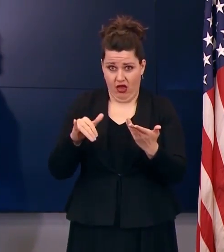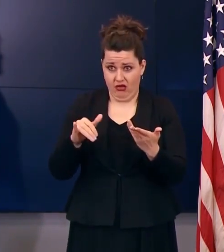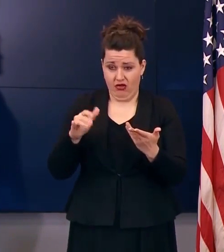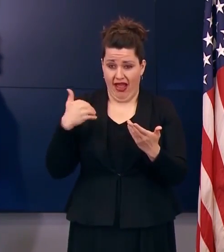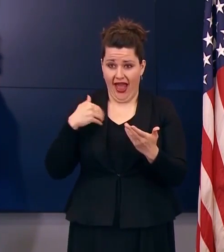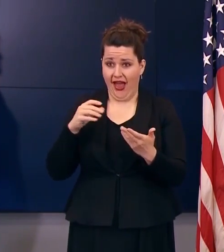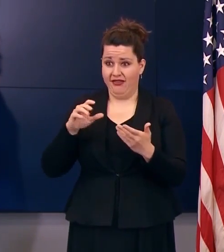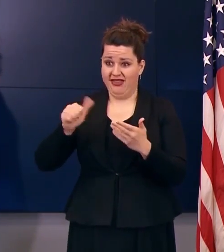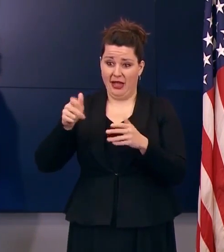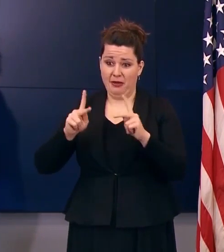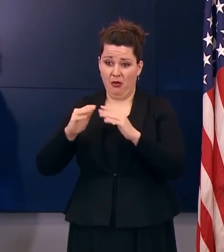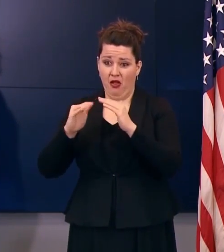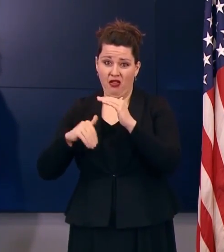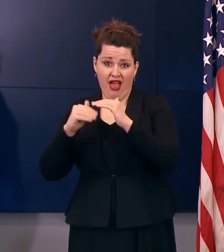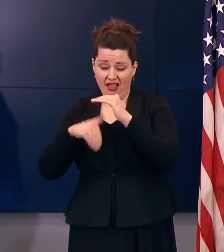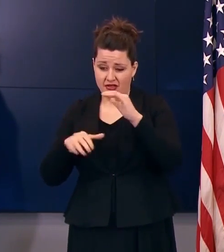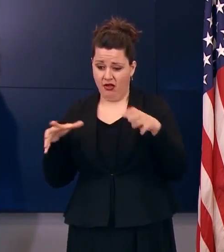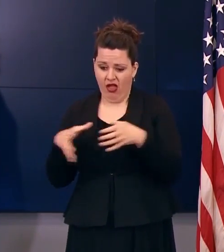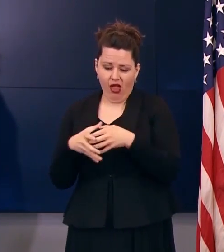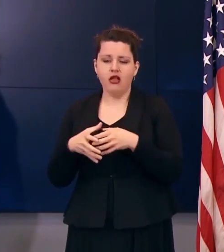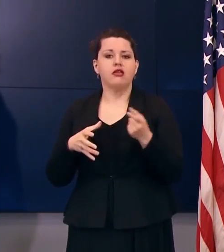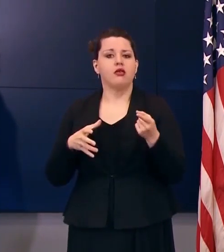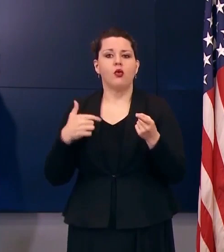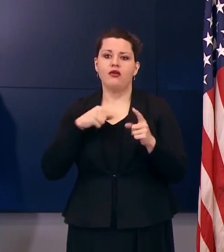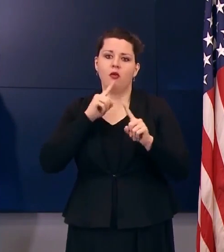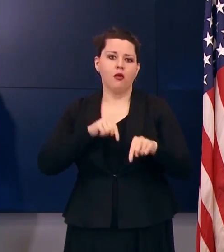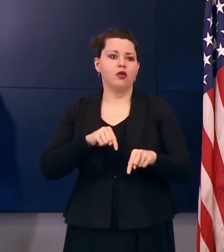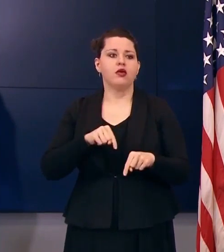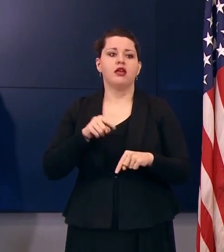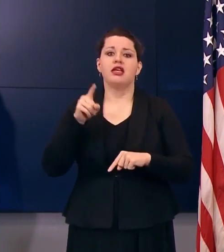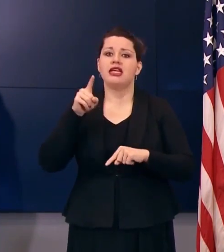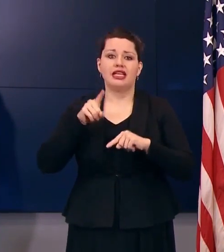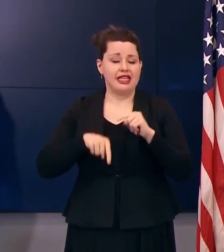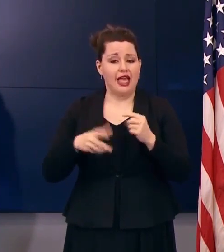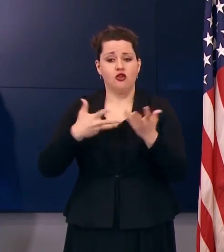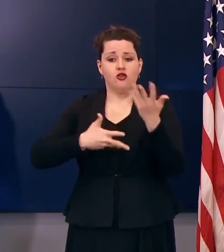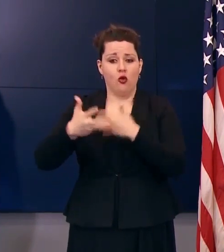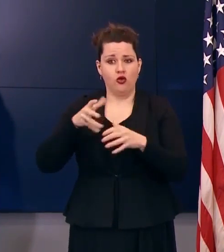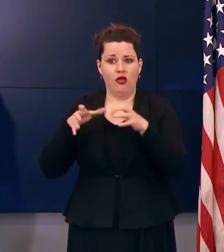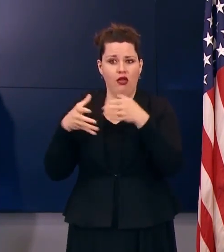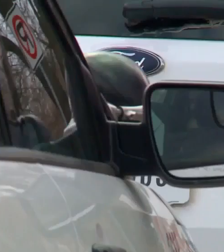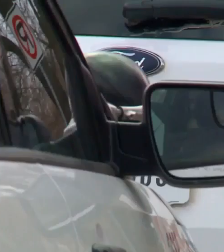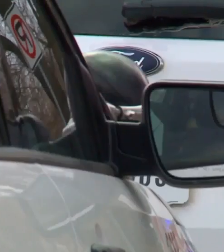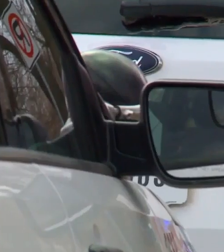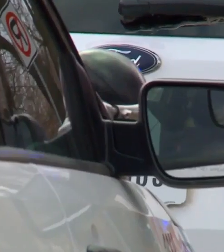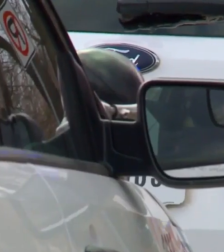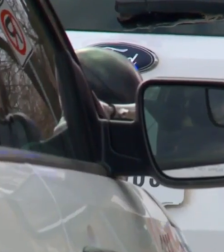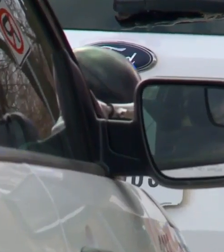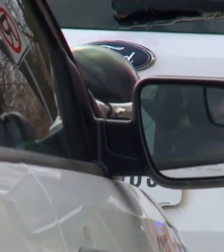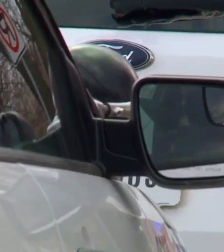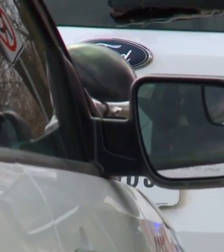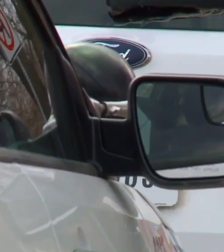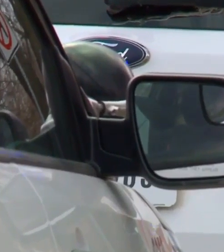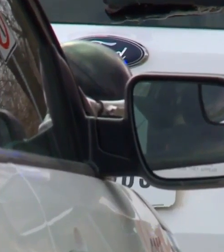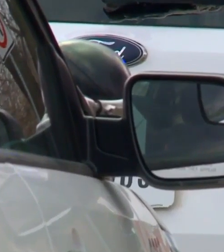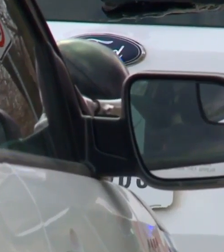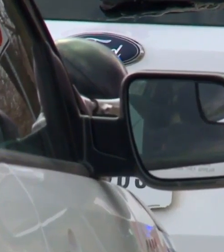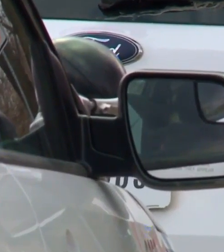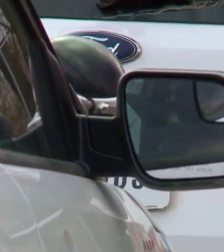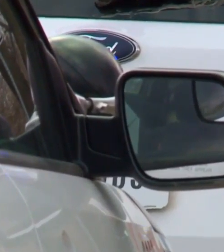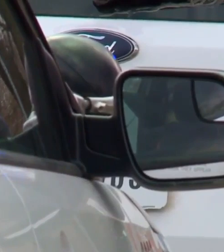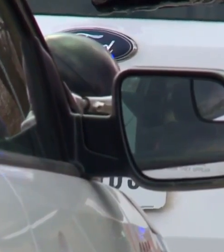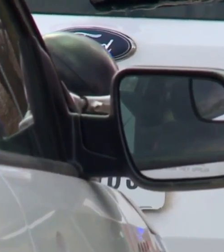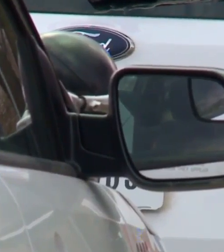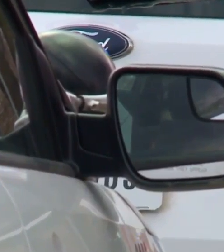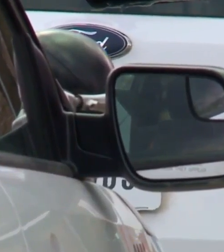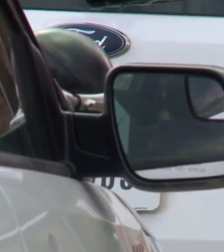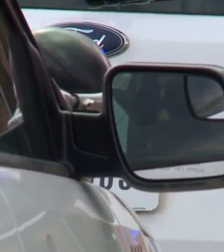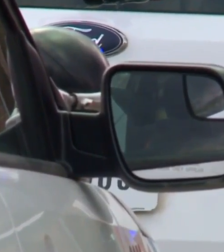I WOULDN'T DO THAT, CAROLINE... I WOULDN'T DO THAT IF I WERE YOU, I'M NOT SUGGESTING THAT. BUT WE HAVE PUT OUT AN ORDER THAT YOU CAN'T